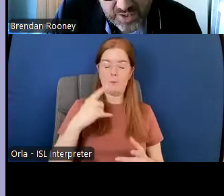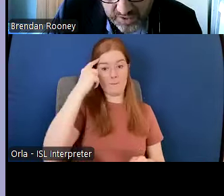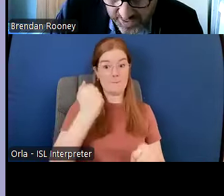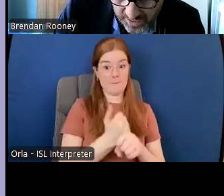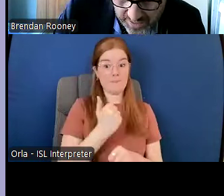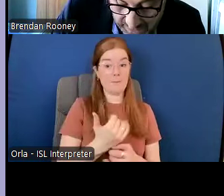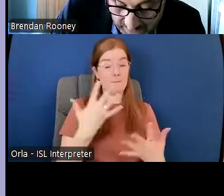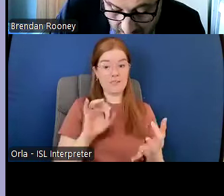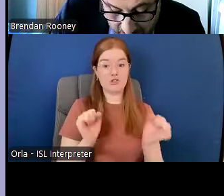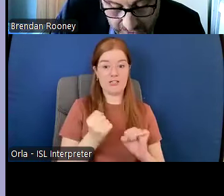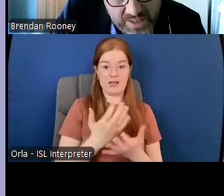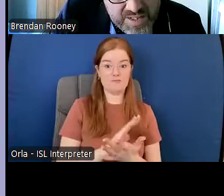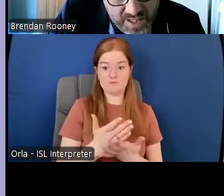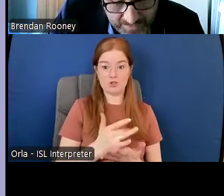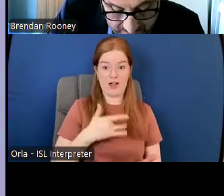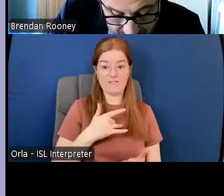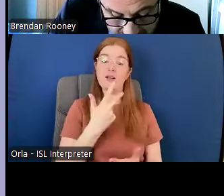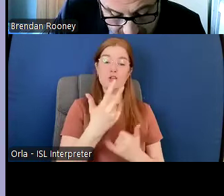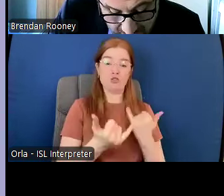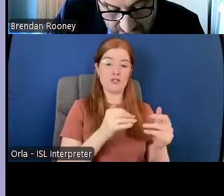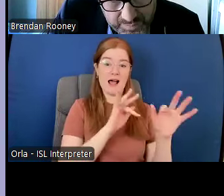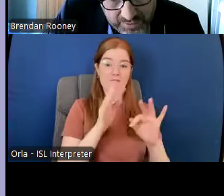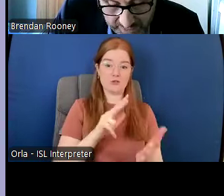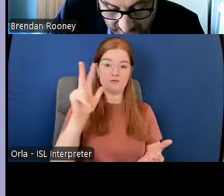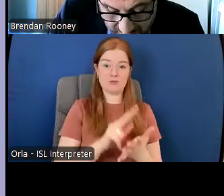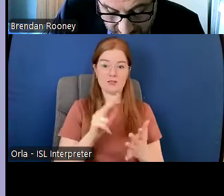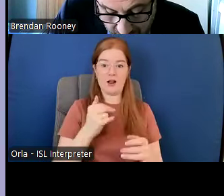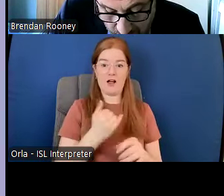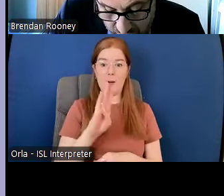and uncertainty, three years after the ratification of Bunreach na hEireann, which